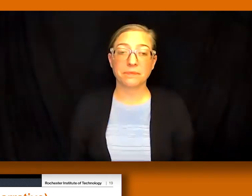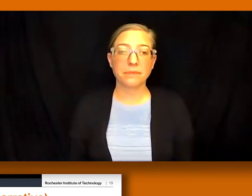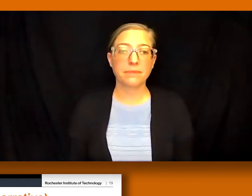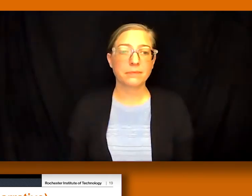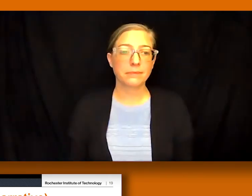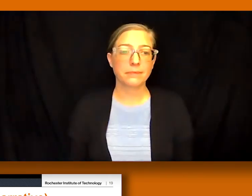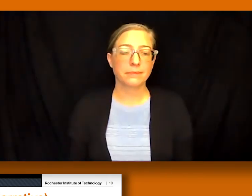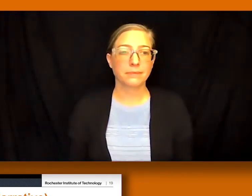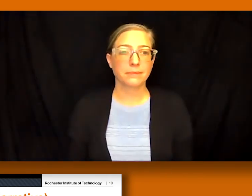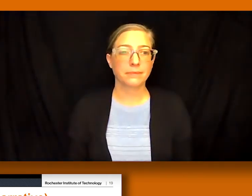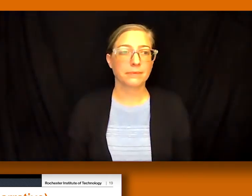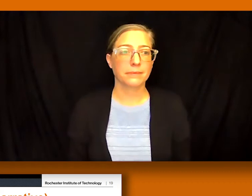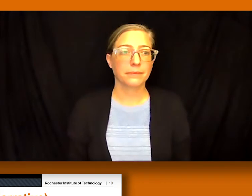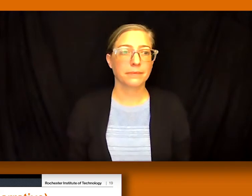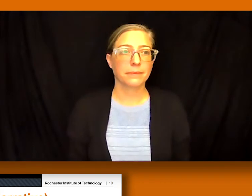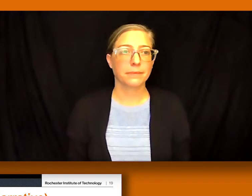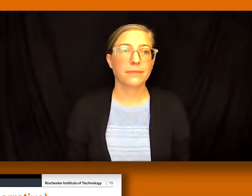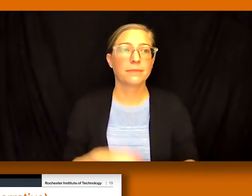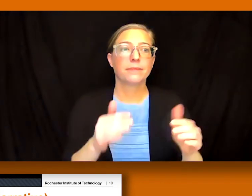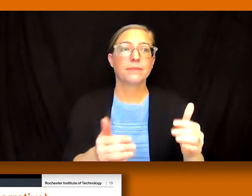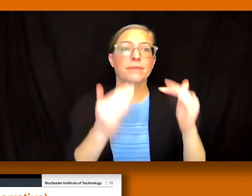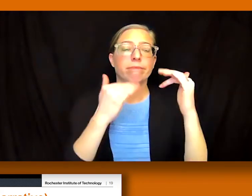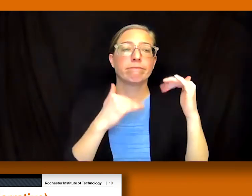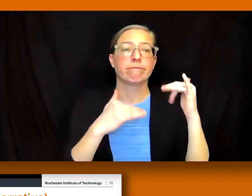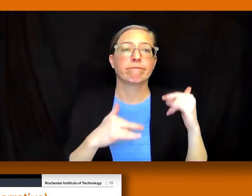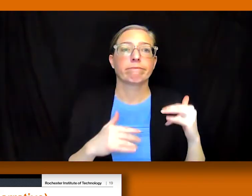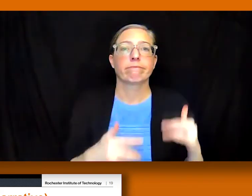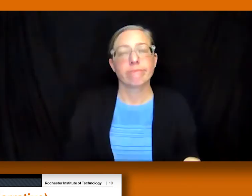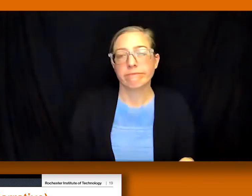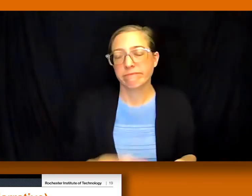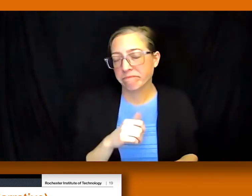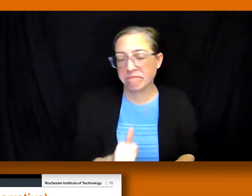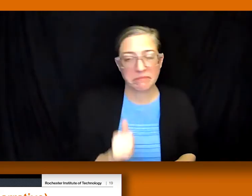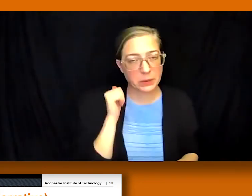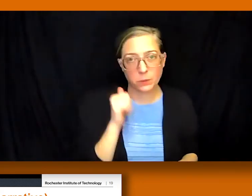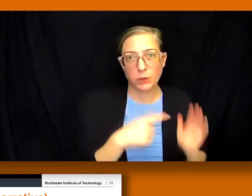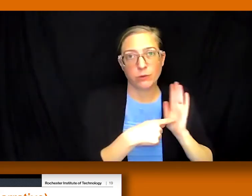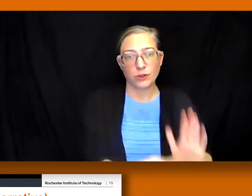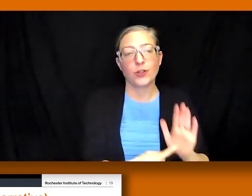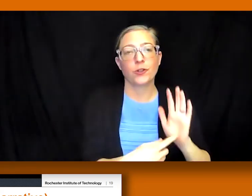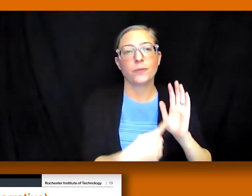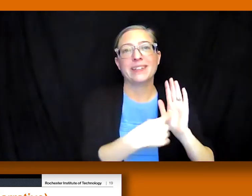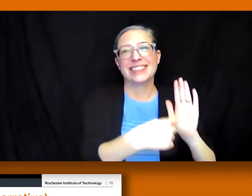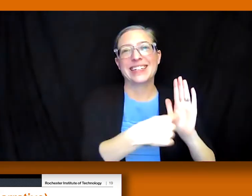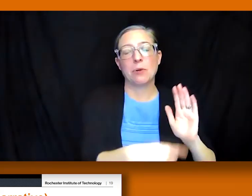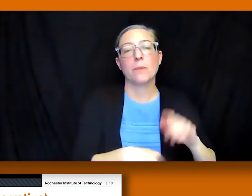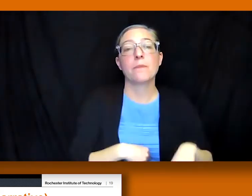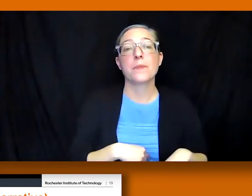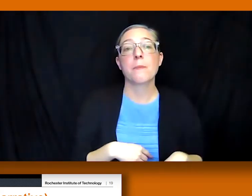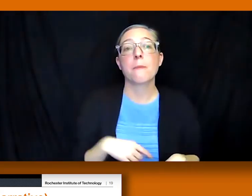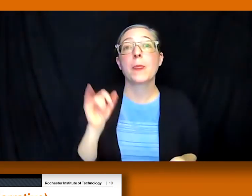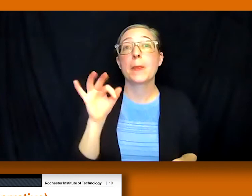And I'll skip the budget justification template, but for those of you who received it this morning, you can go through it.